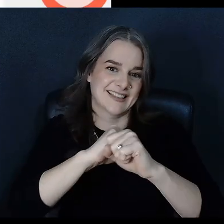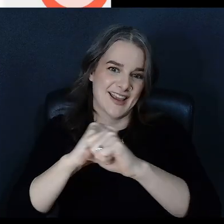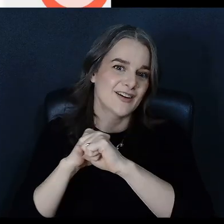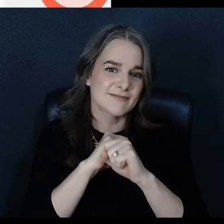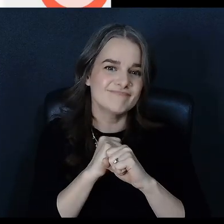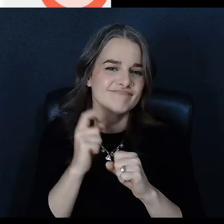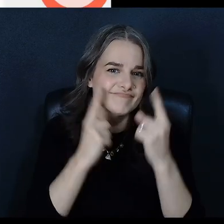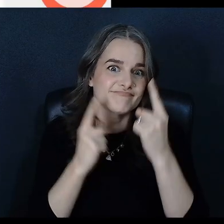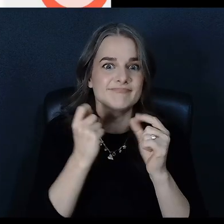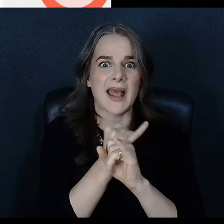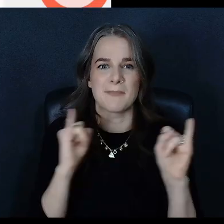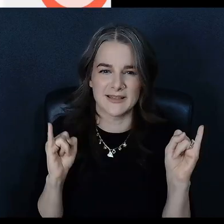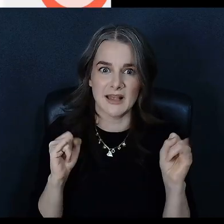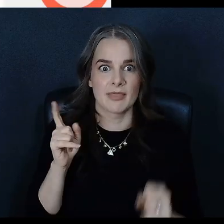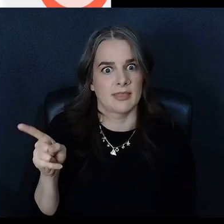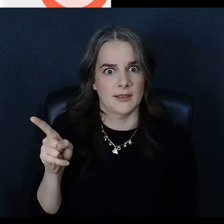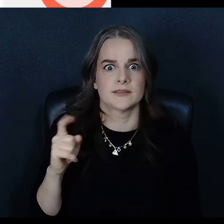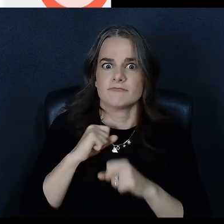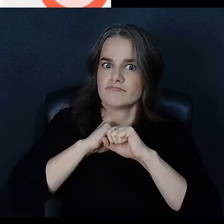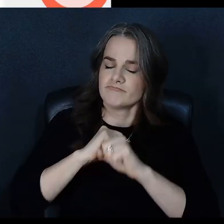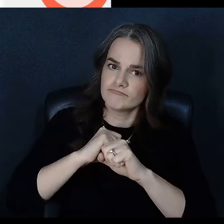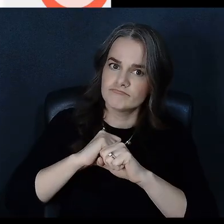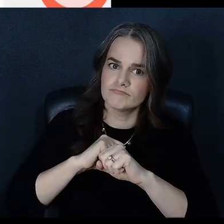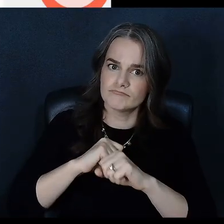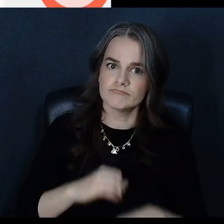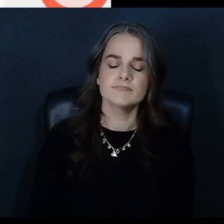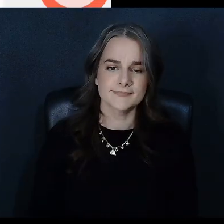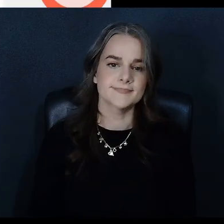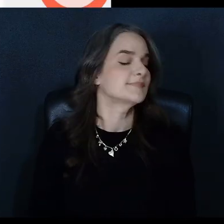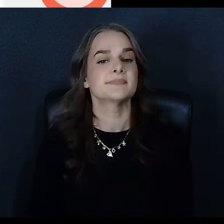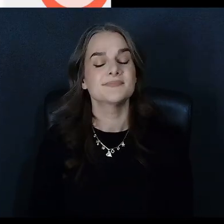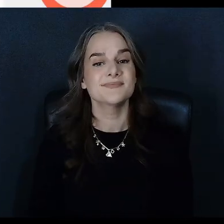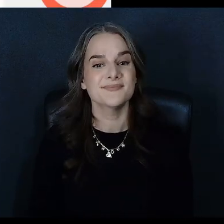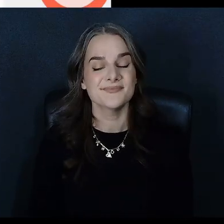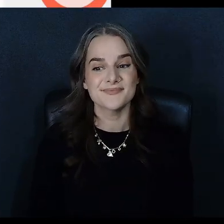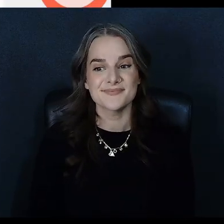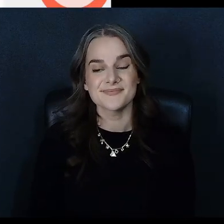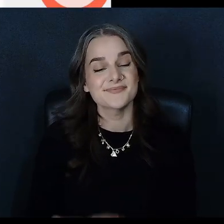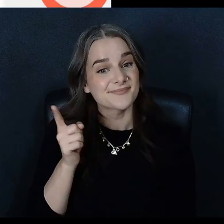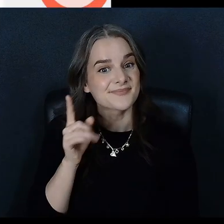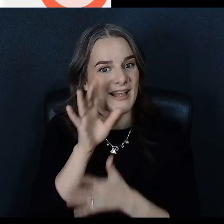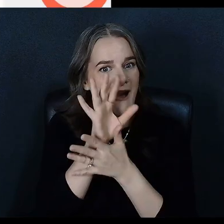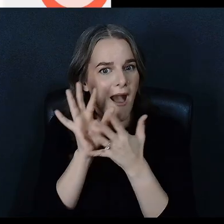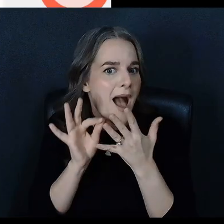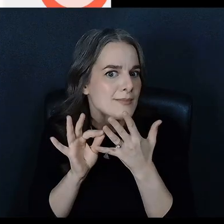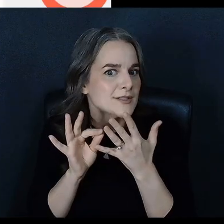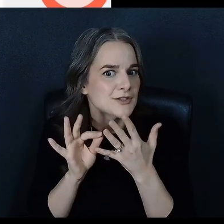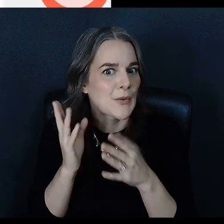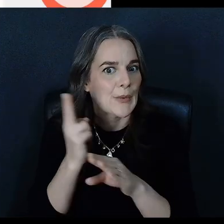So there's a couple items that are Alexa enabled. That's the one on the right, which is some blinds.